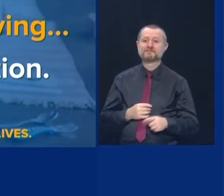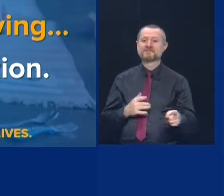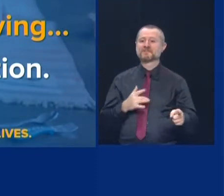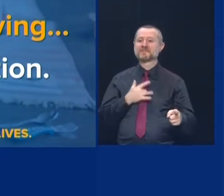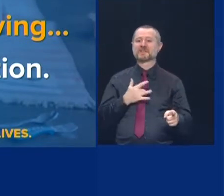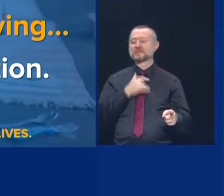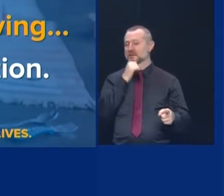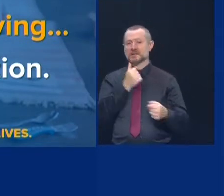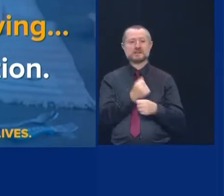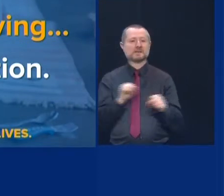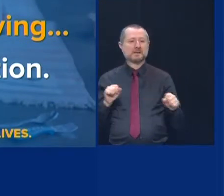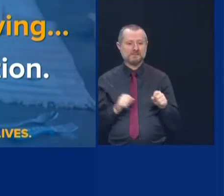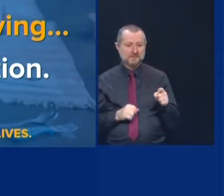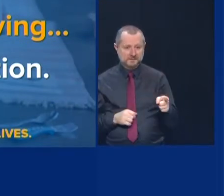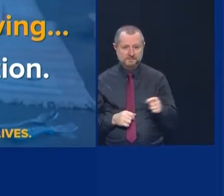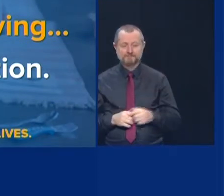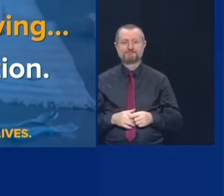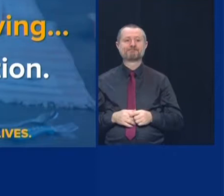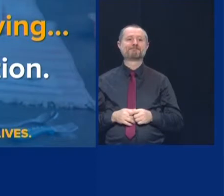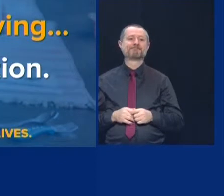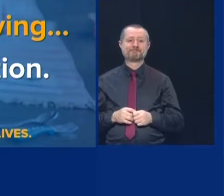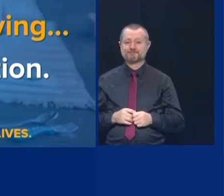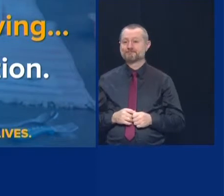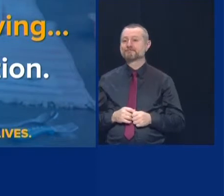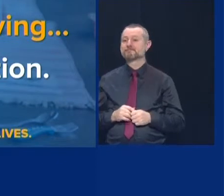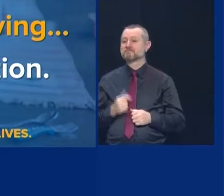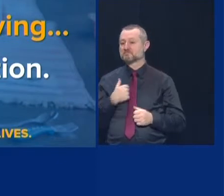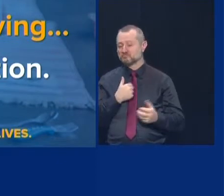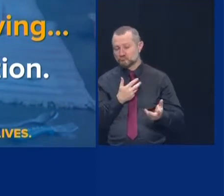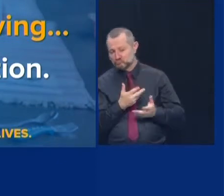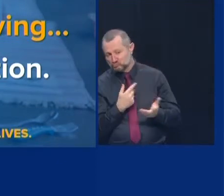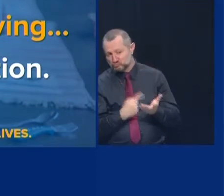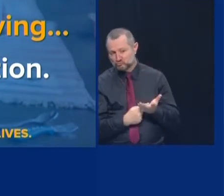SO SHE SAID I'M NOT GOING TO COME HOME FOR THANKSGIVING